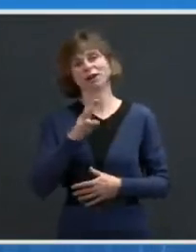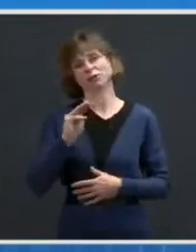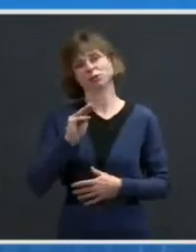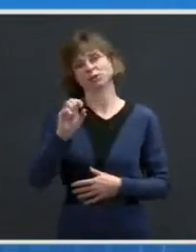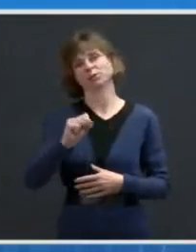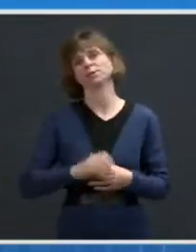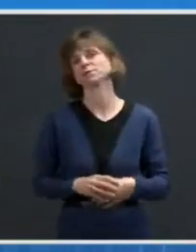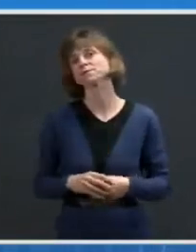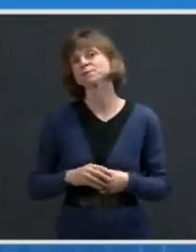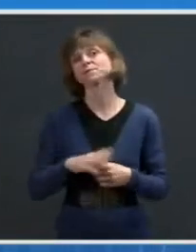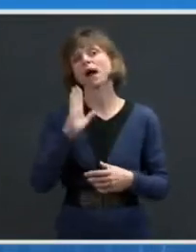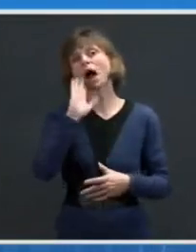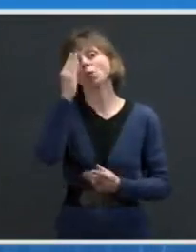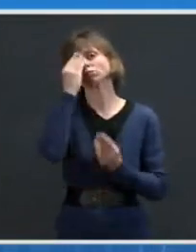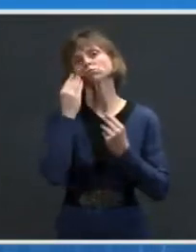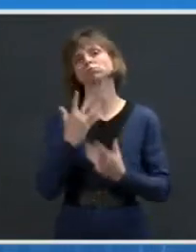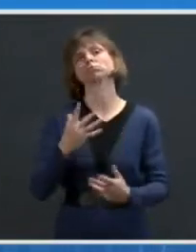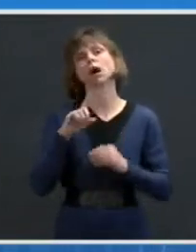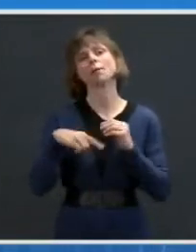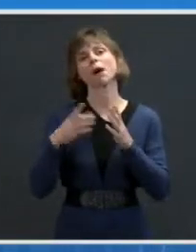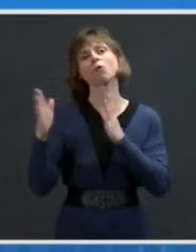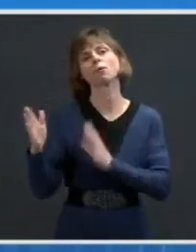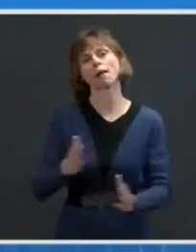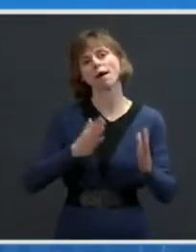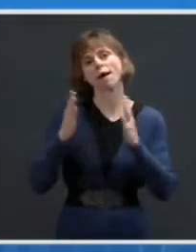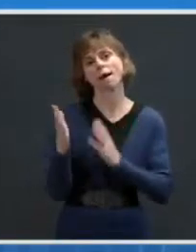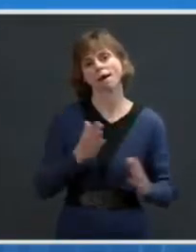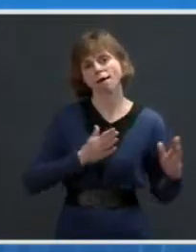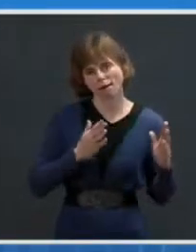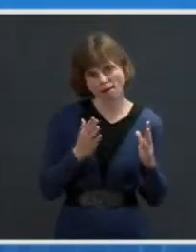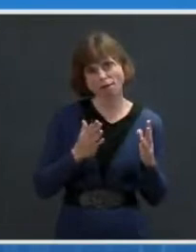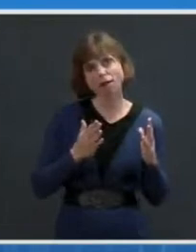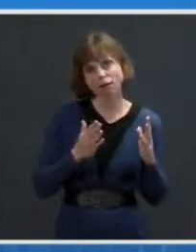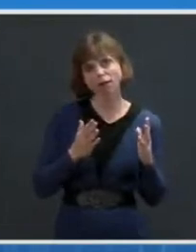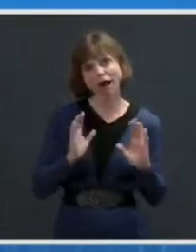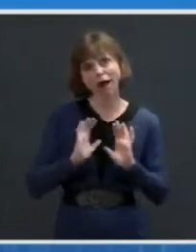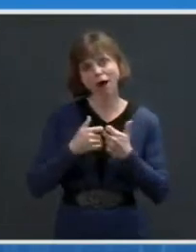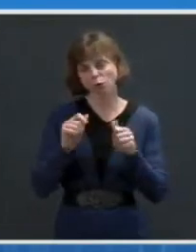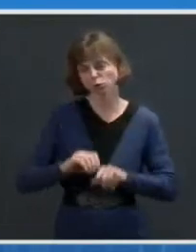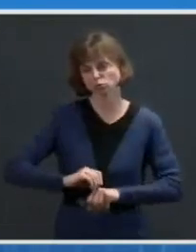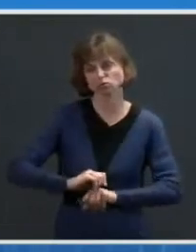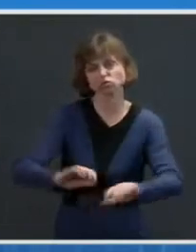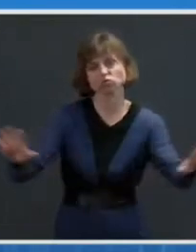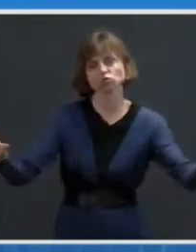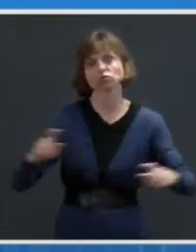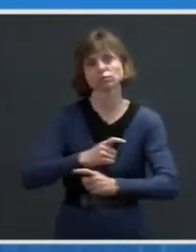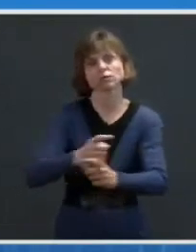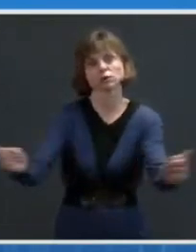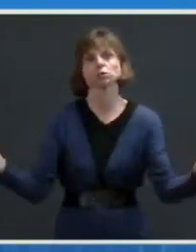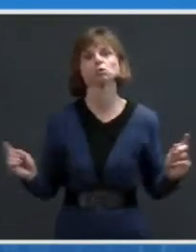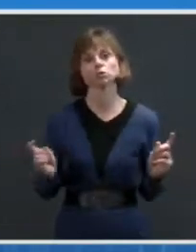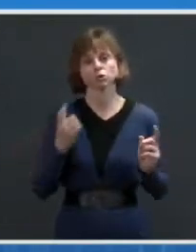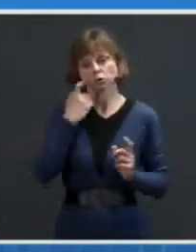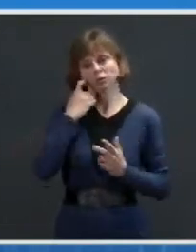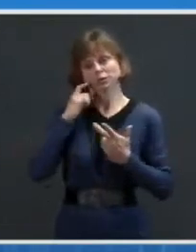THE FIRST VACCINE AVAILABLE TO YOU. PROTECT YOURSELF, YOUR FAMILY, AND YOUR COMMUNITY FROM COVID- WITH THAT, I WILL TURN IT OVER TO JEFF. THANK YOU DR. NUNEZ-SMITH.